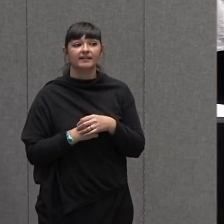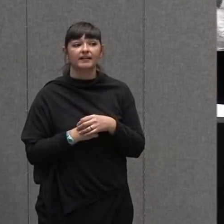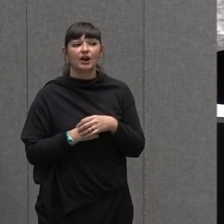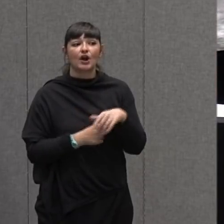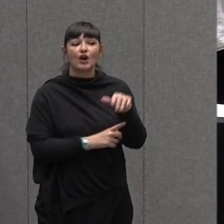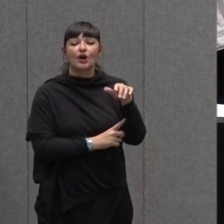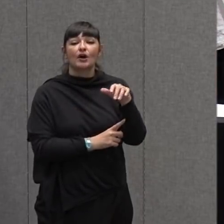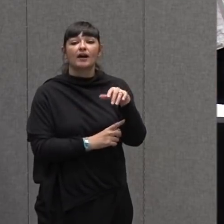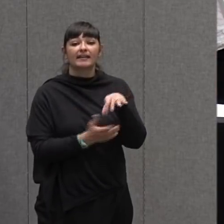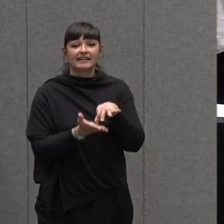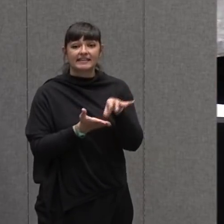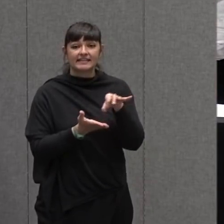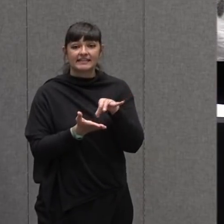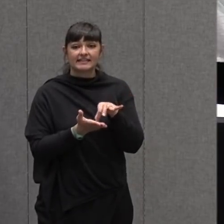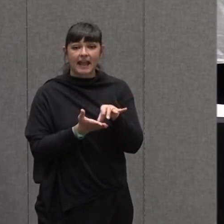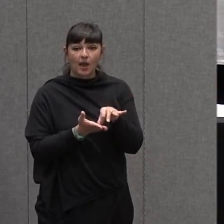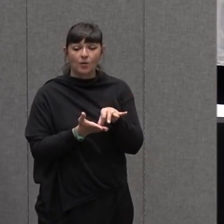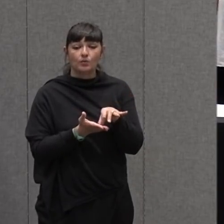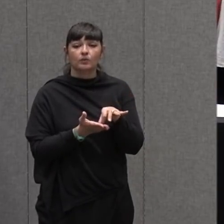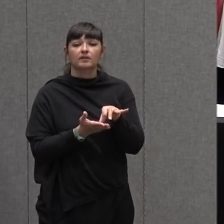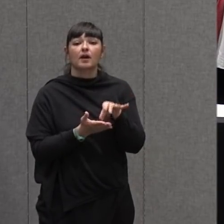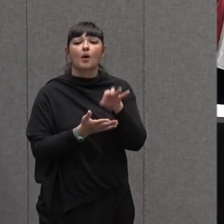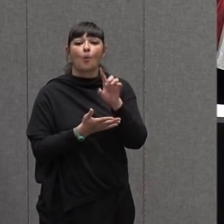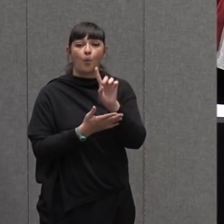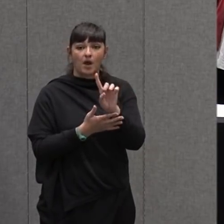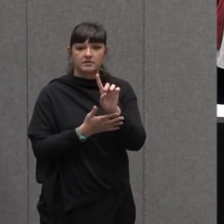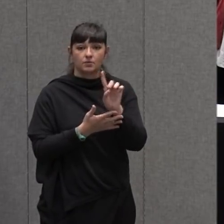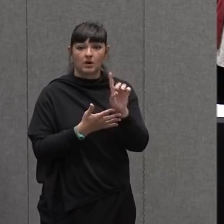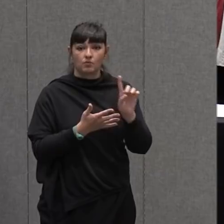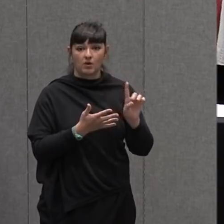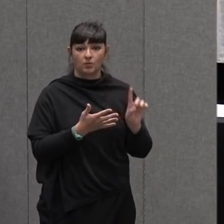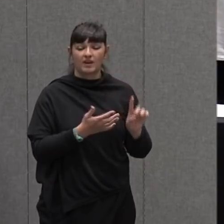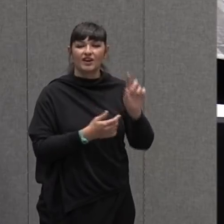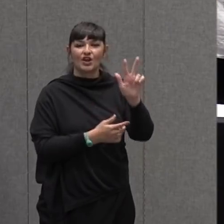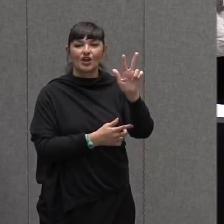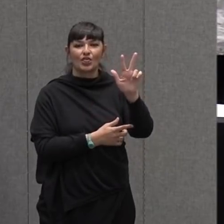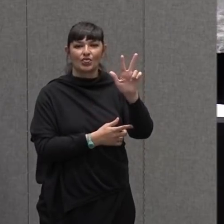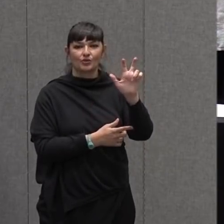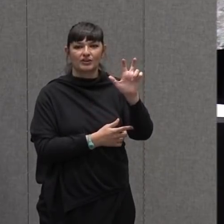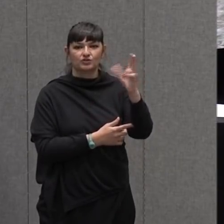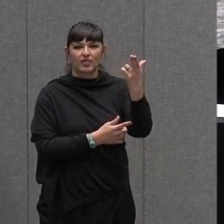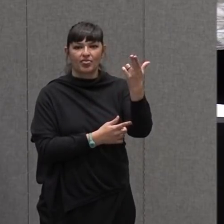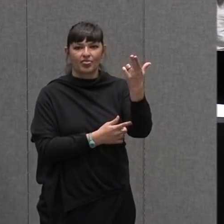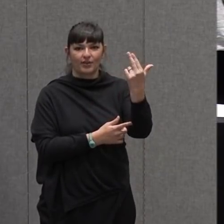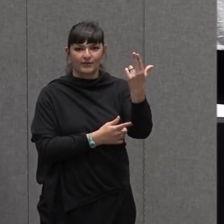and we're gonna count backwards from ones. And we're gonna repeat those same movements